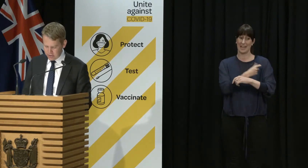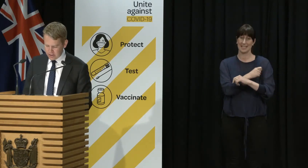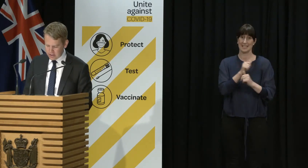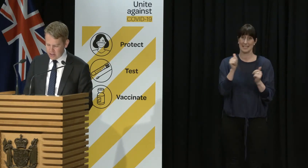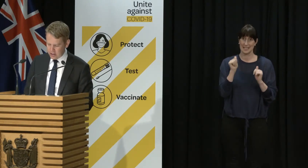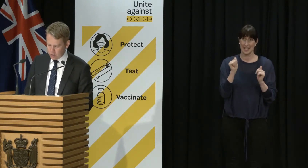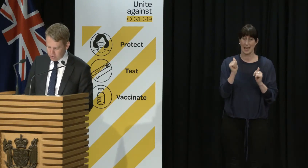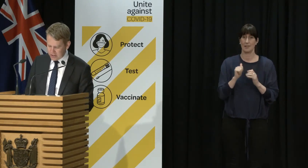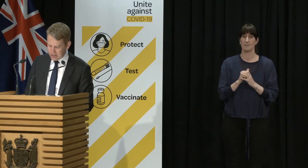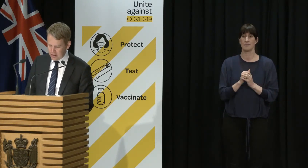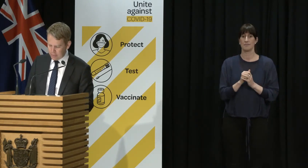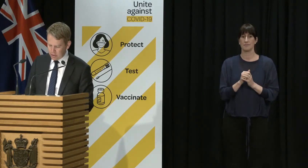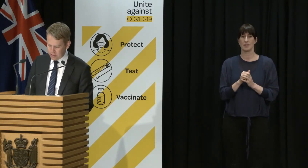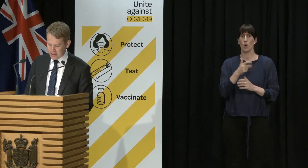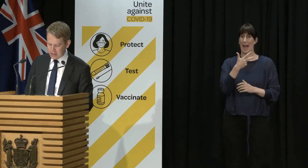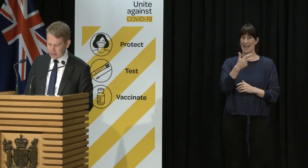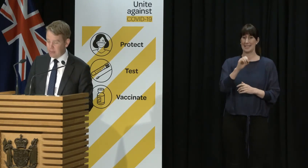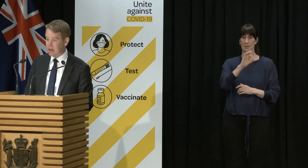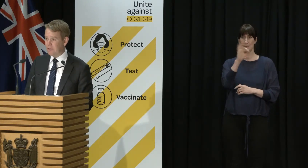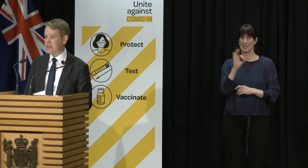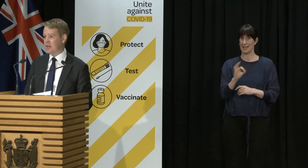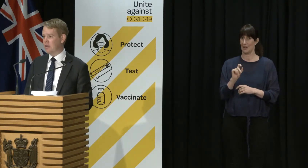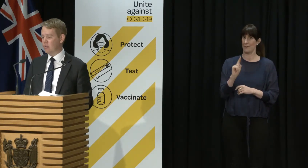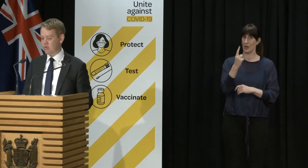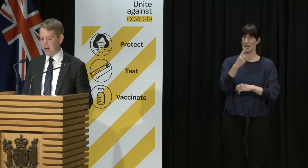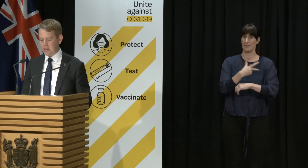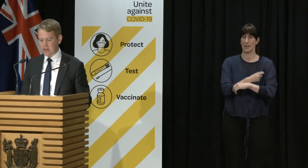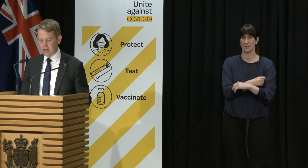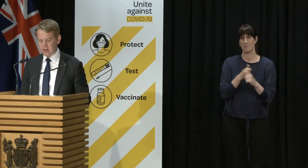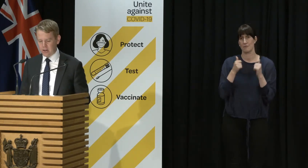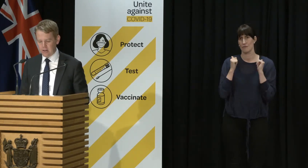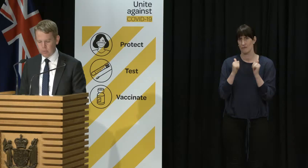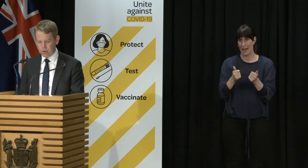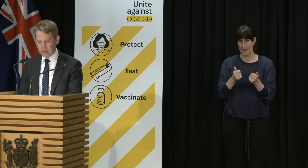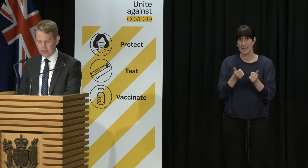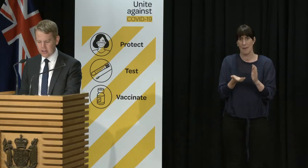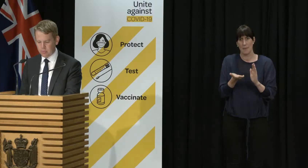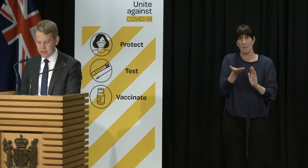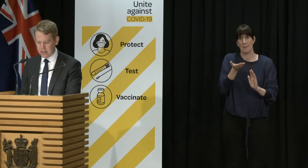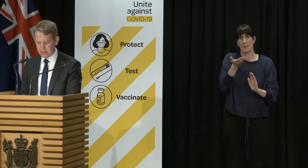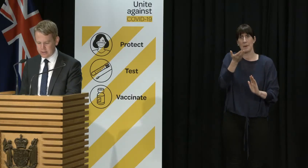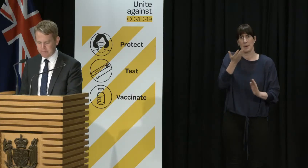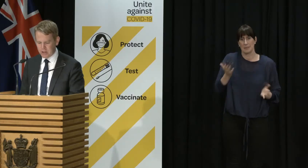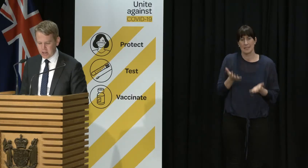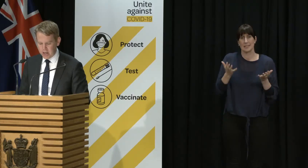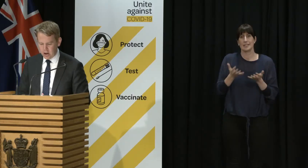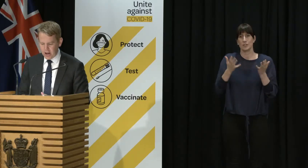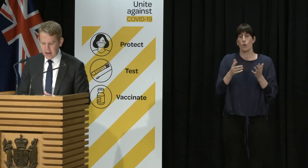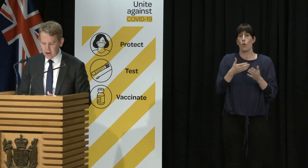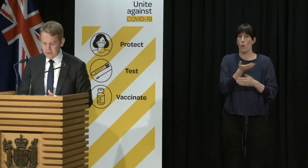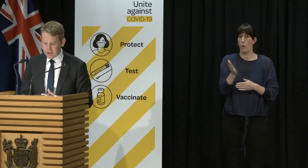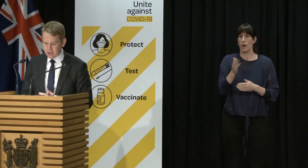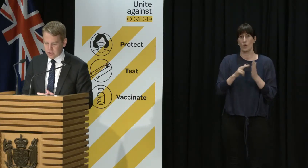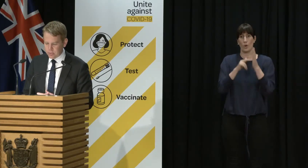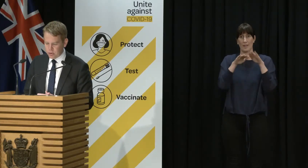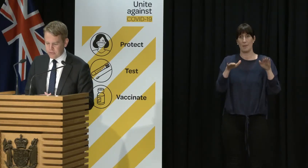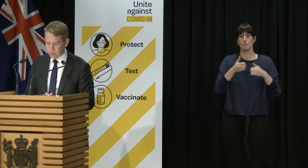of getting rates up there.